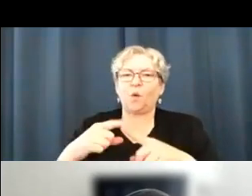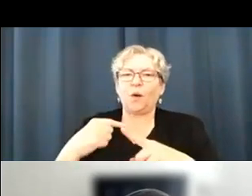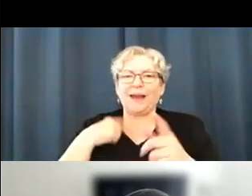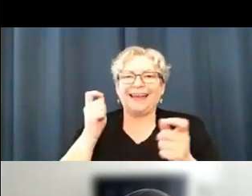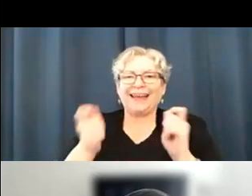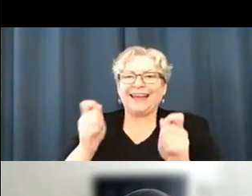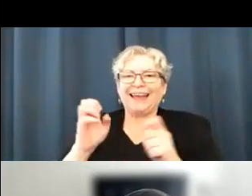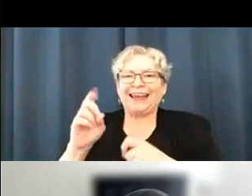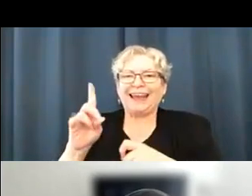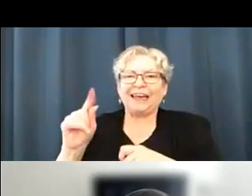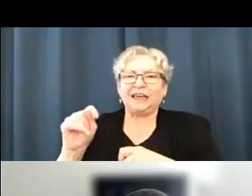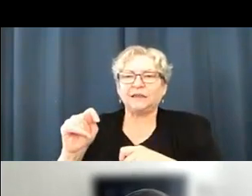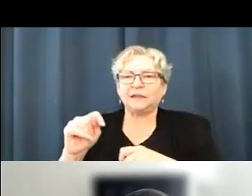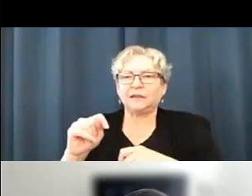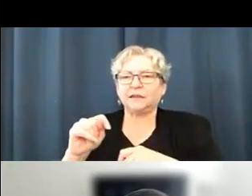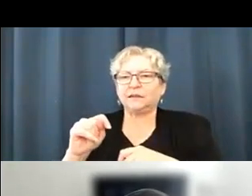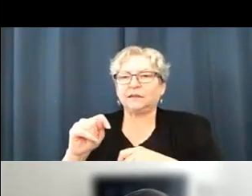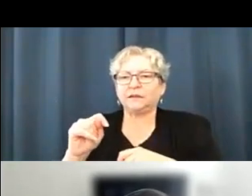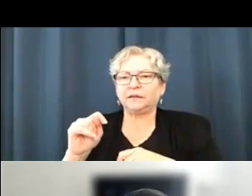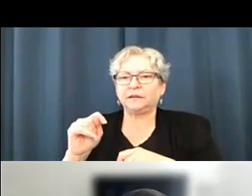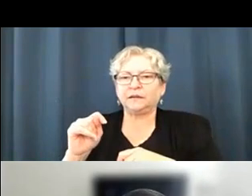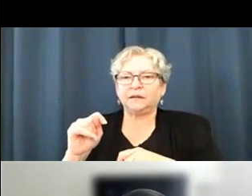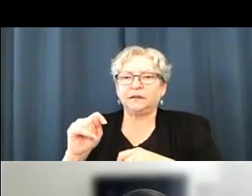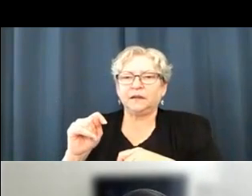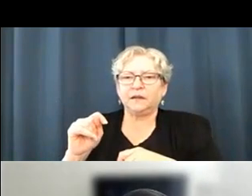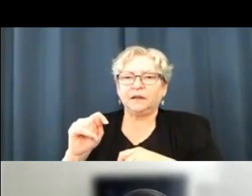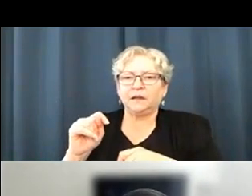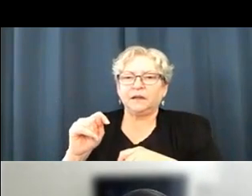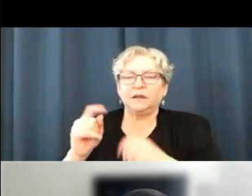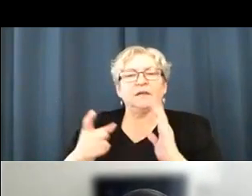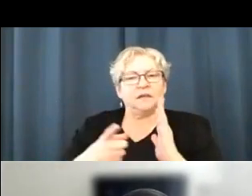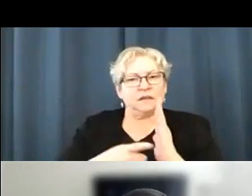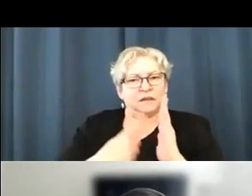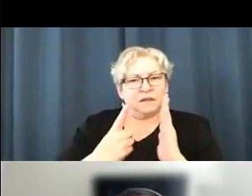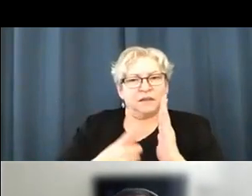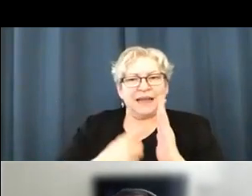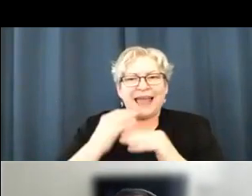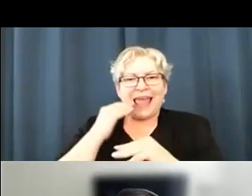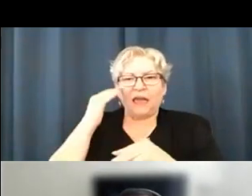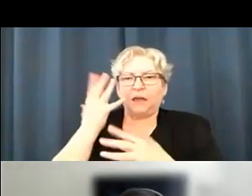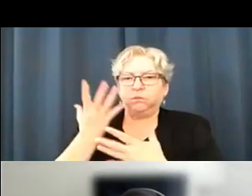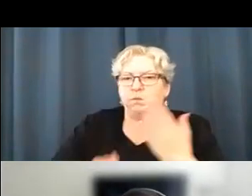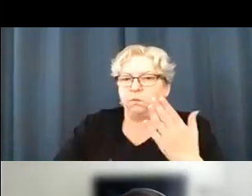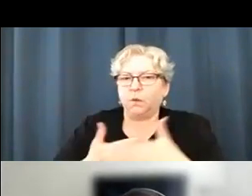when doing audits that sometime, headings are missing completely and sometimes they jump